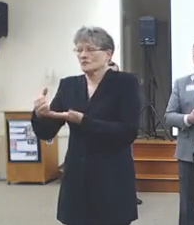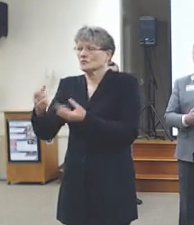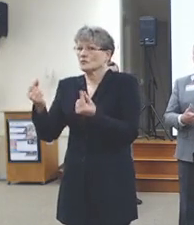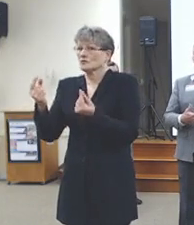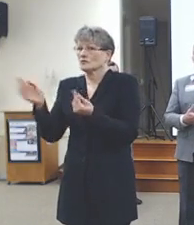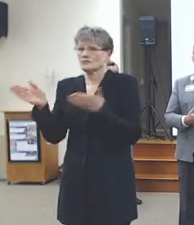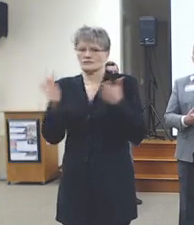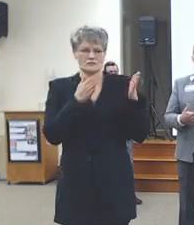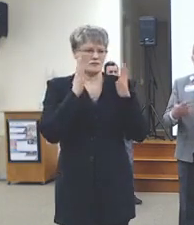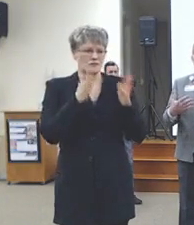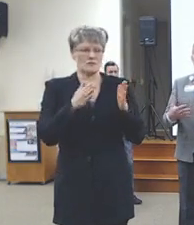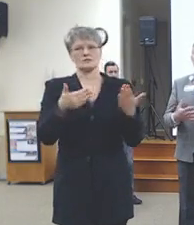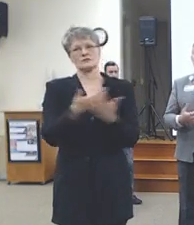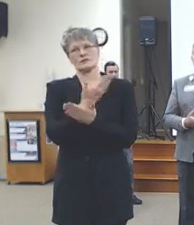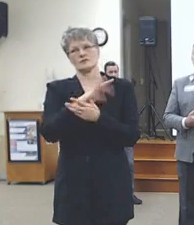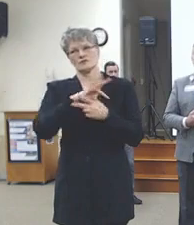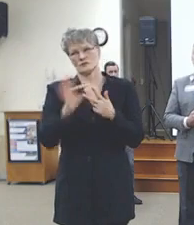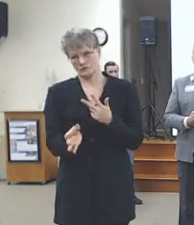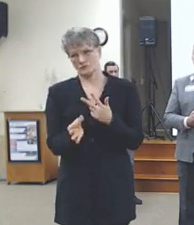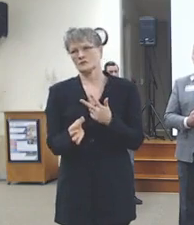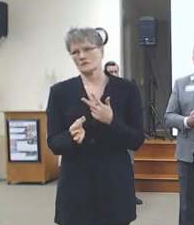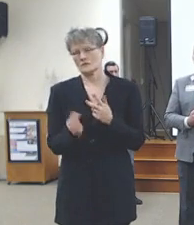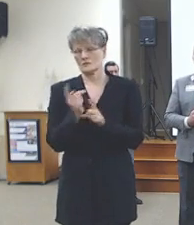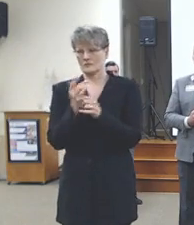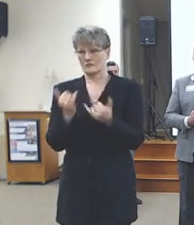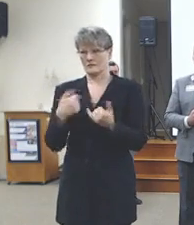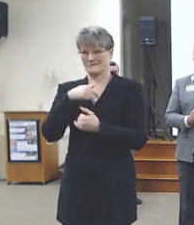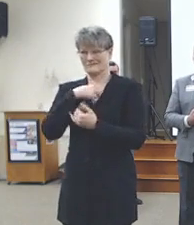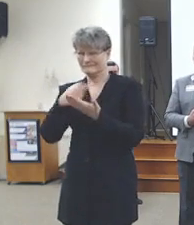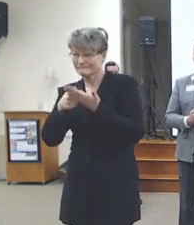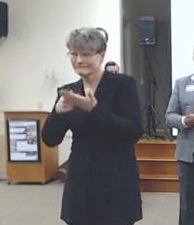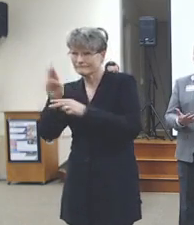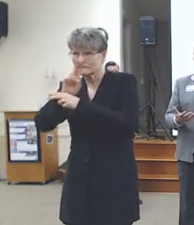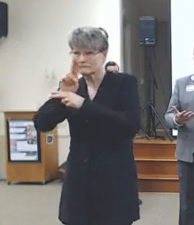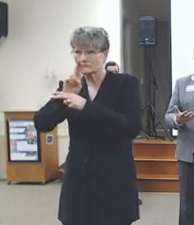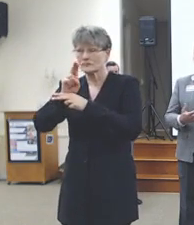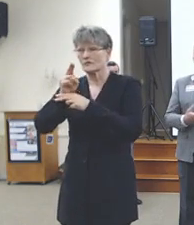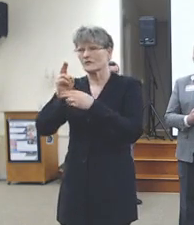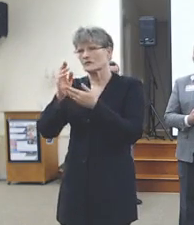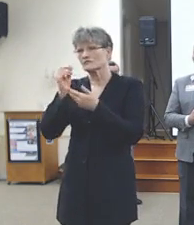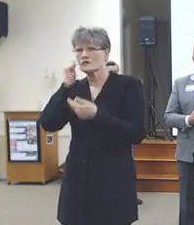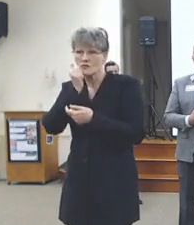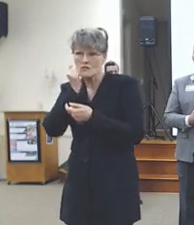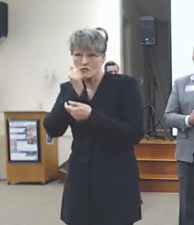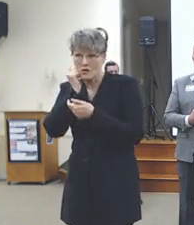that we're discussing the use of cloth masks here and Redding. I know that there